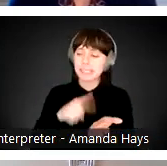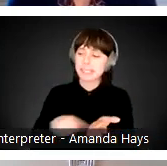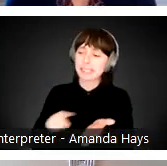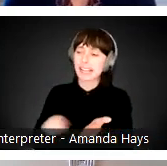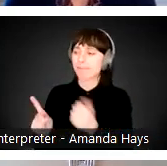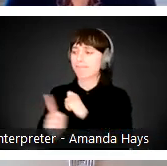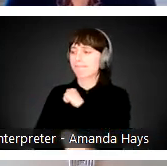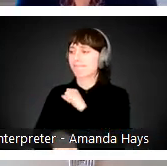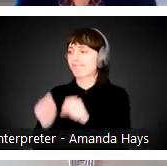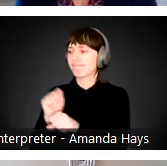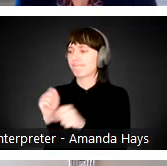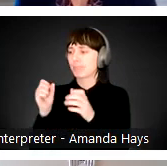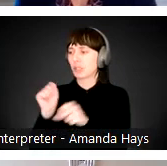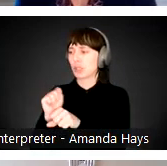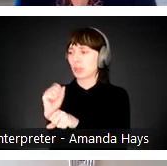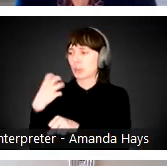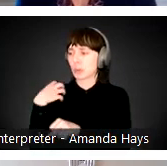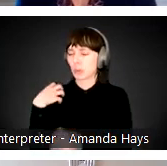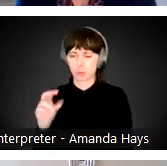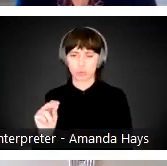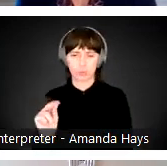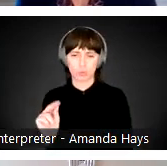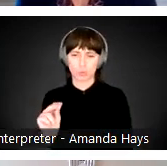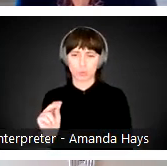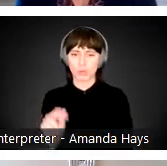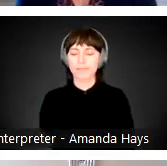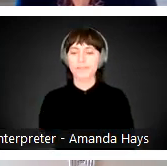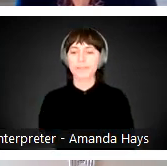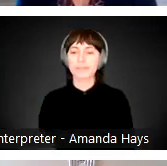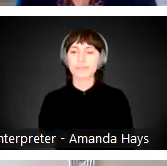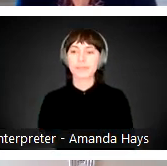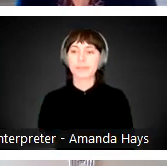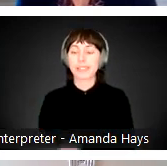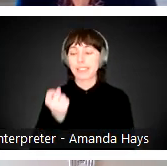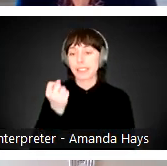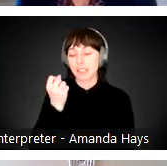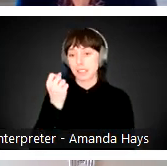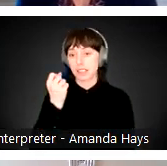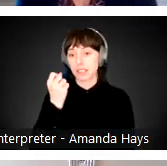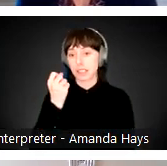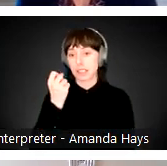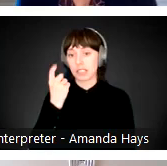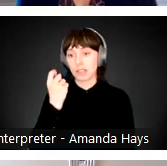However, you know, we we are making,